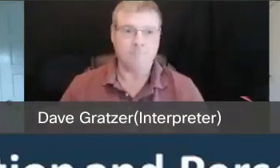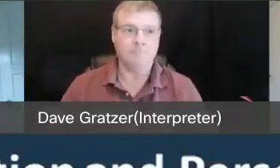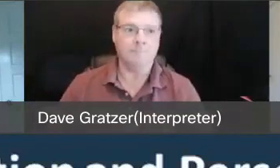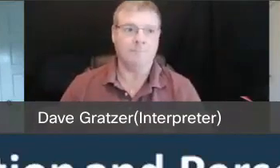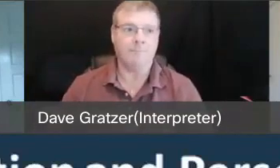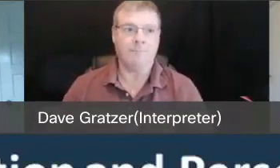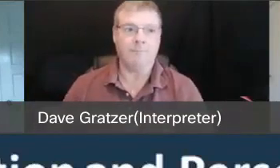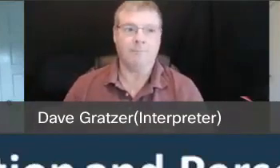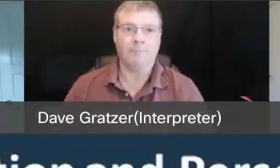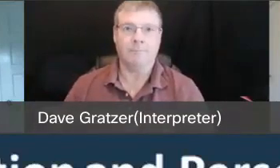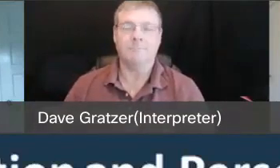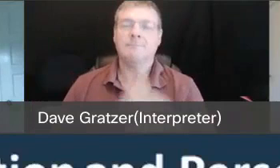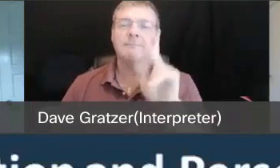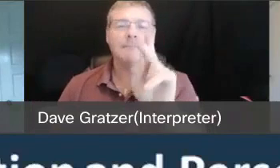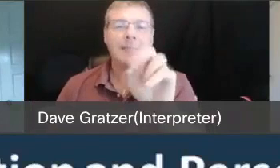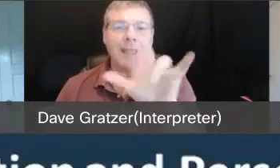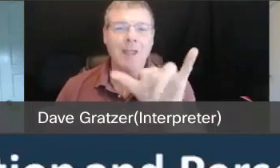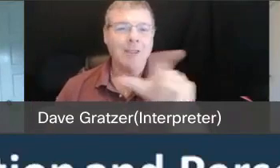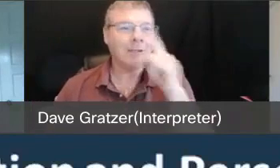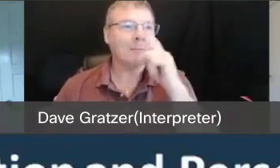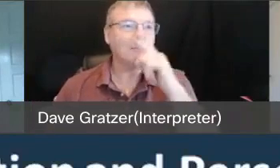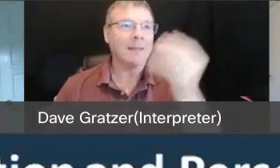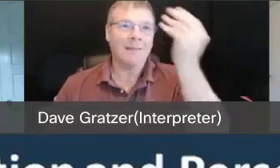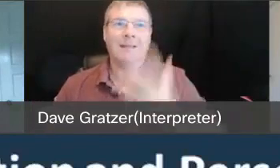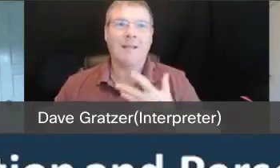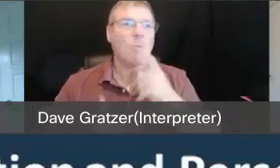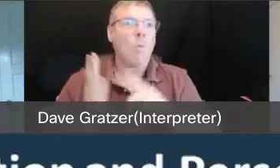So Kerry, can you tell us what you think are the relative